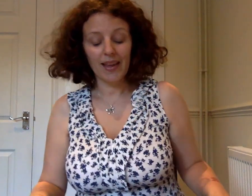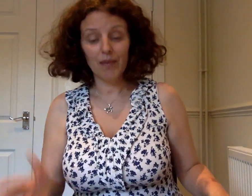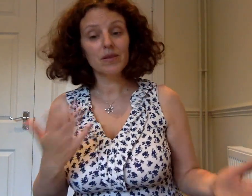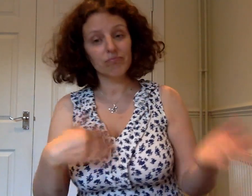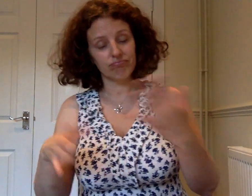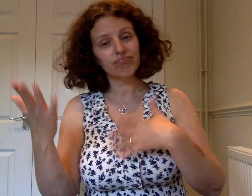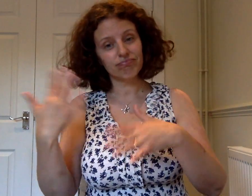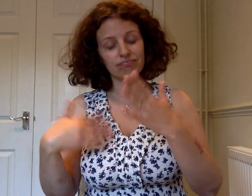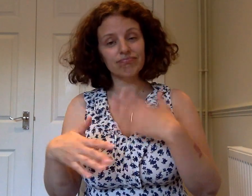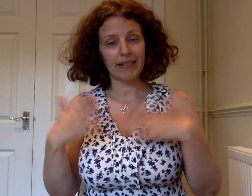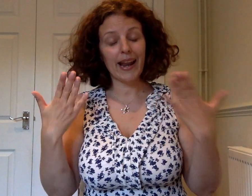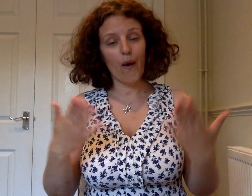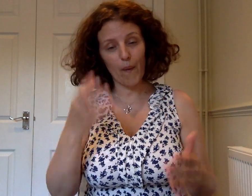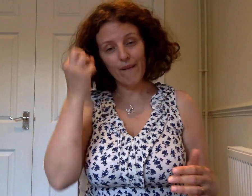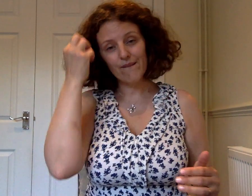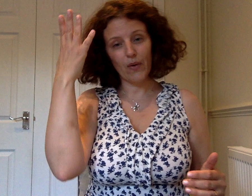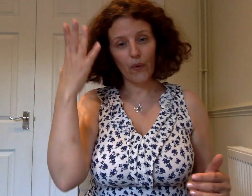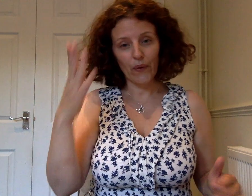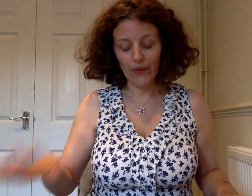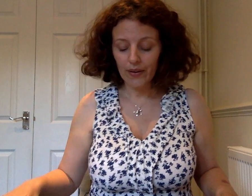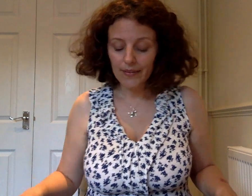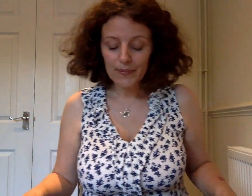It was a long time ago now, I've forgotten.